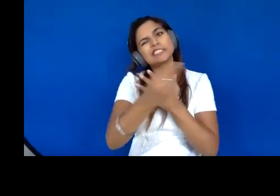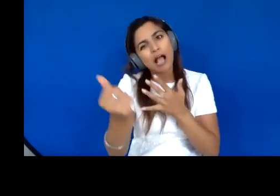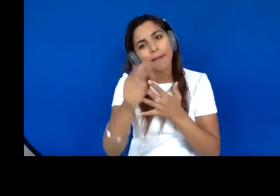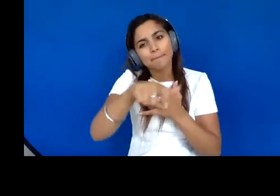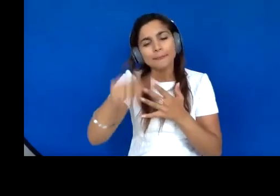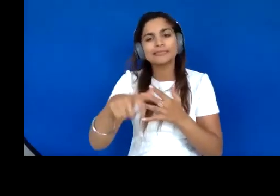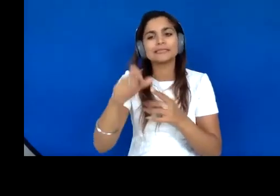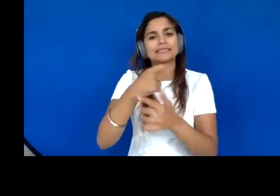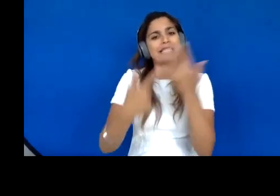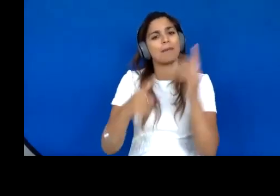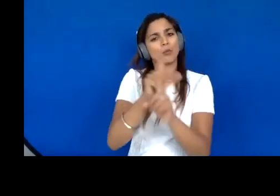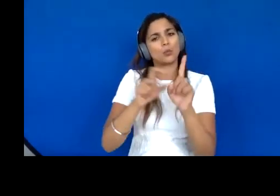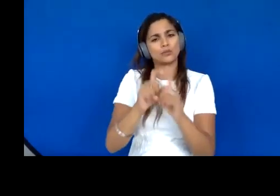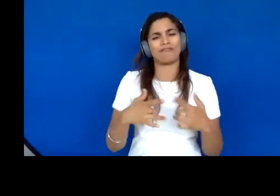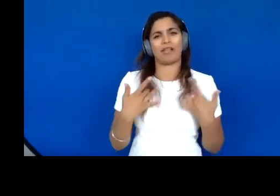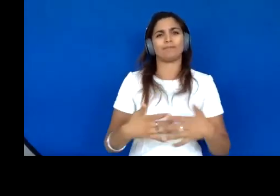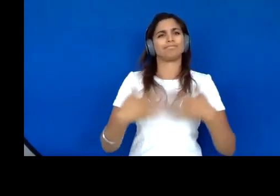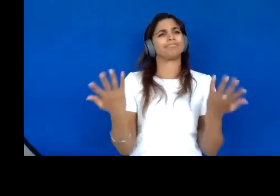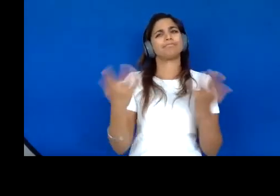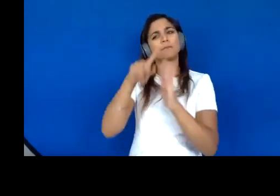one-size-fits-all homogenized if you have disabled